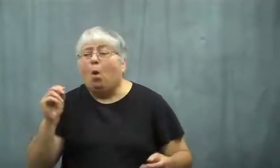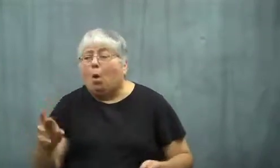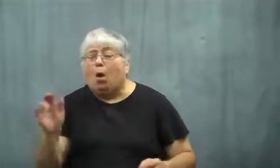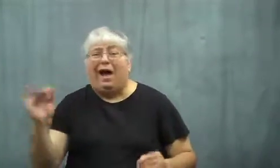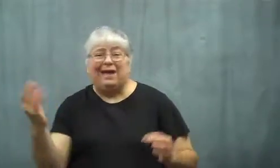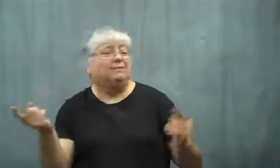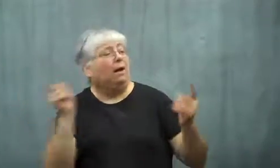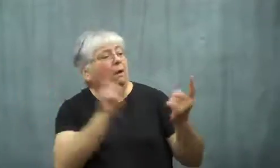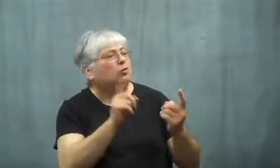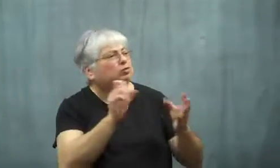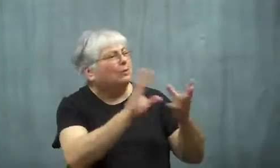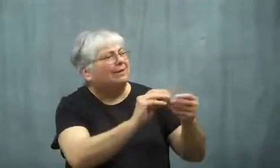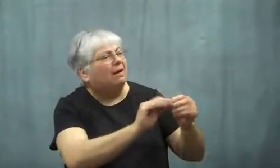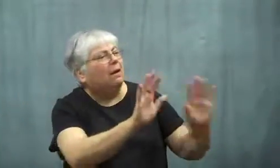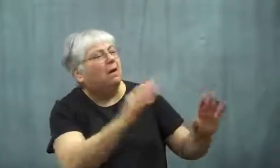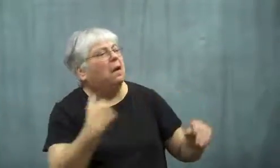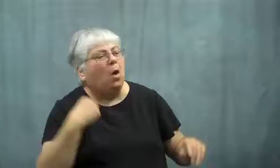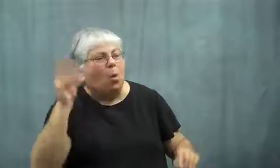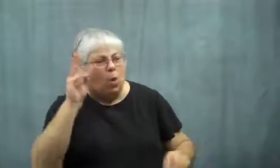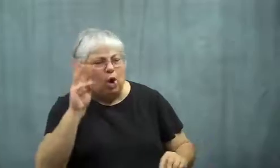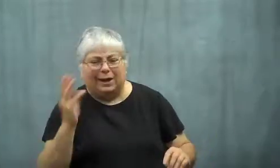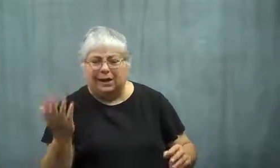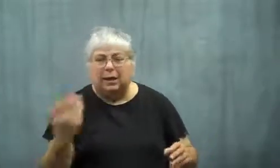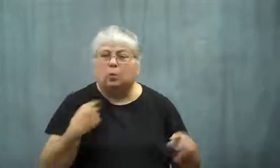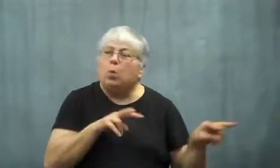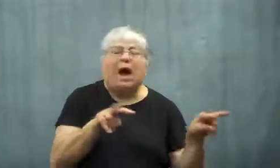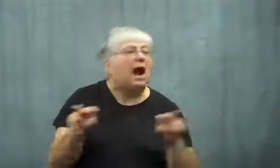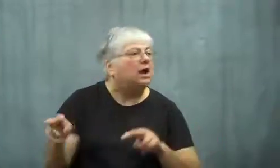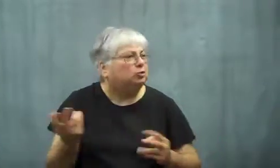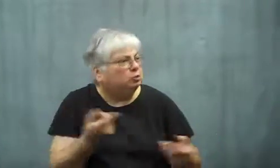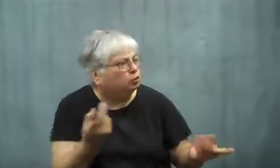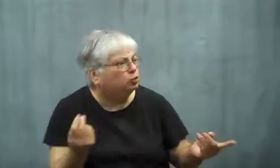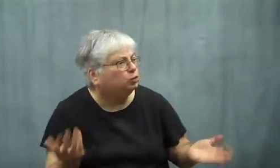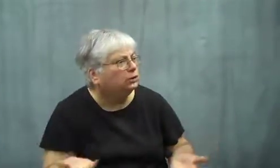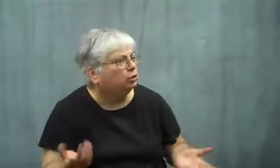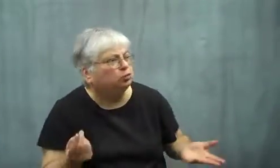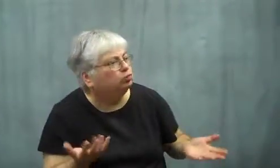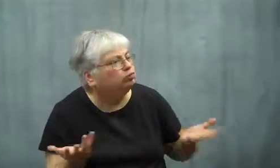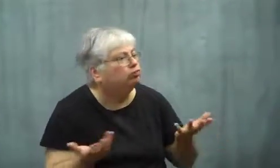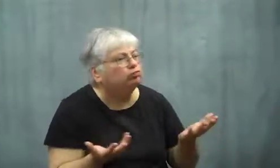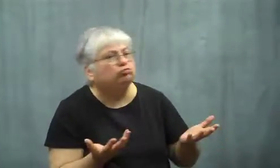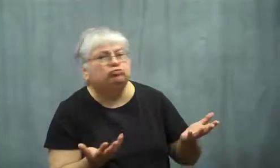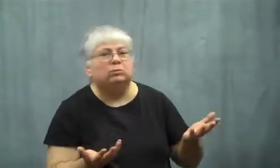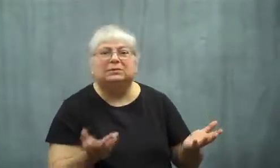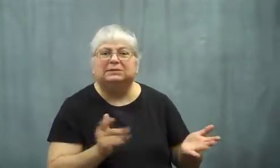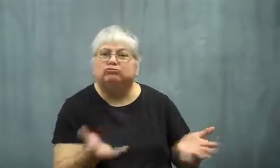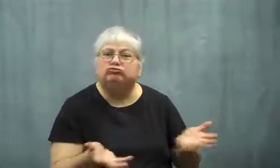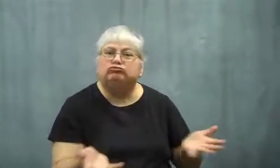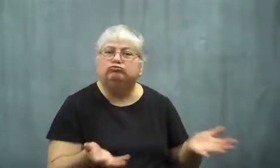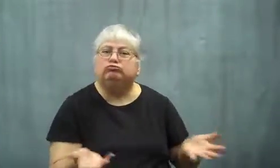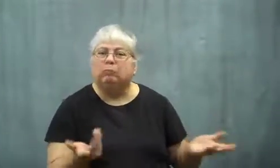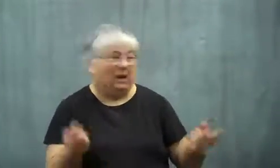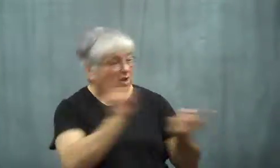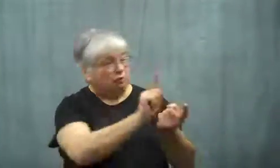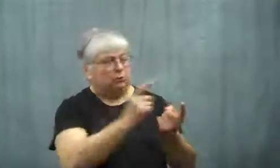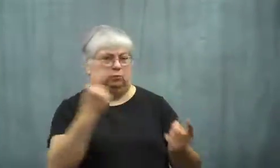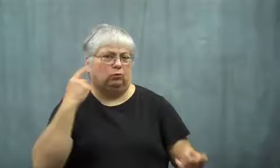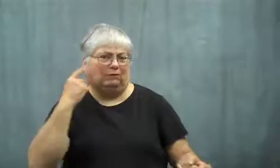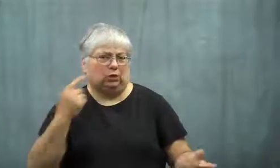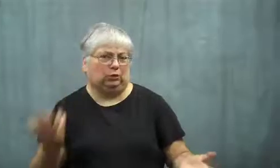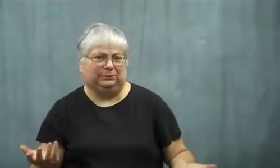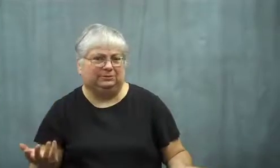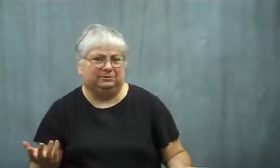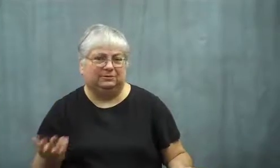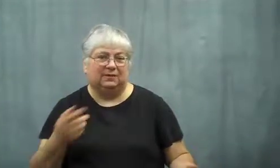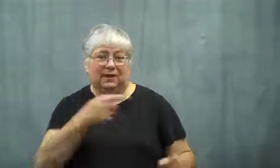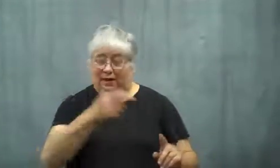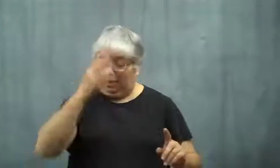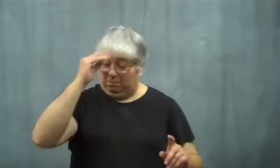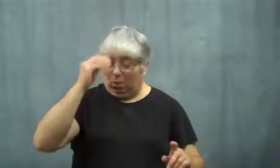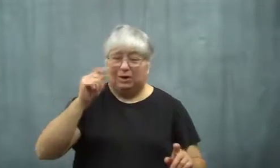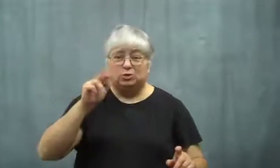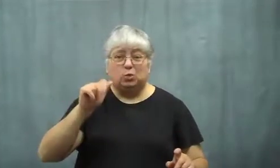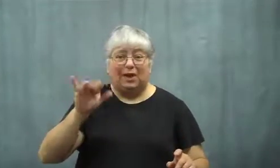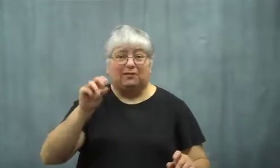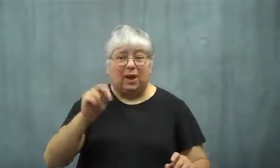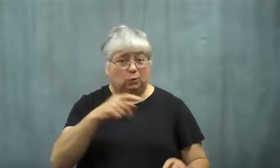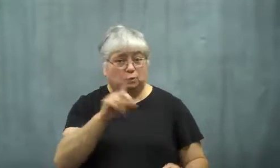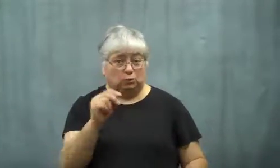Or if he approached he should have told him he was a concerned citizen.